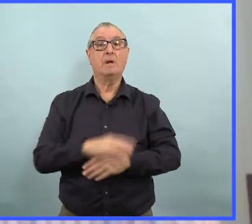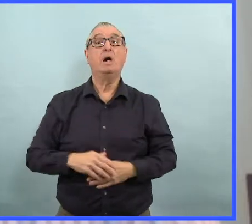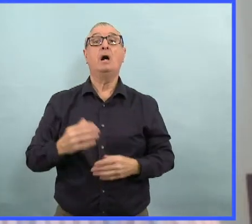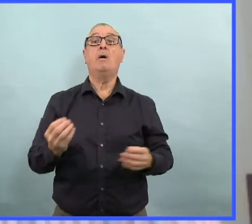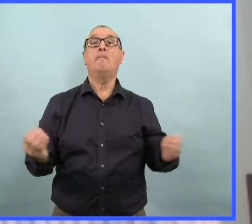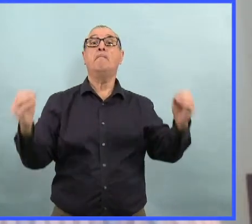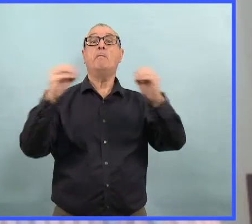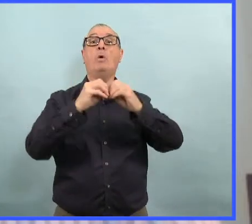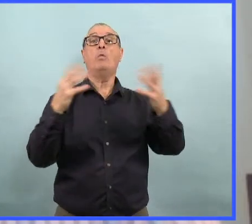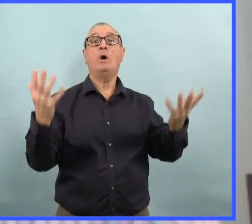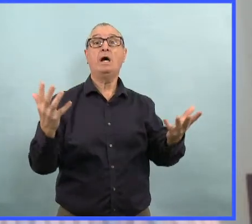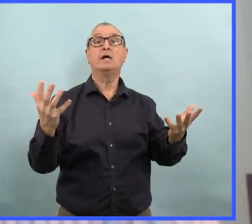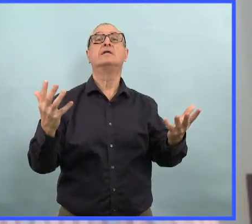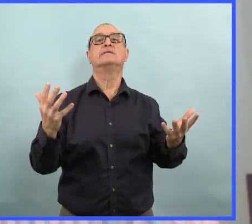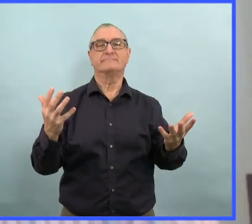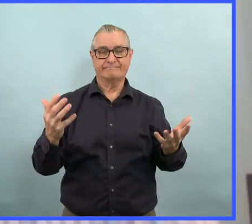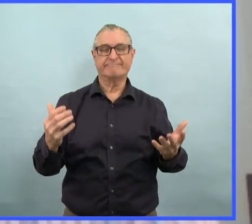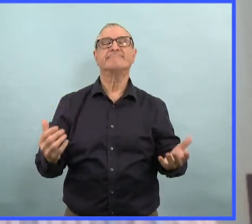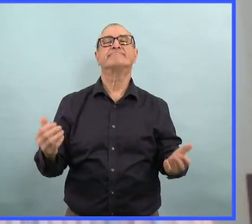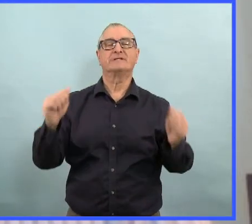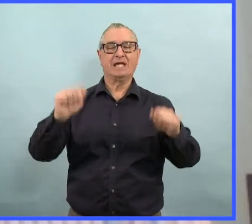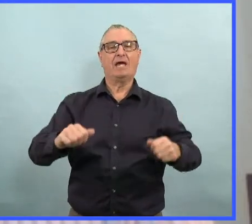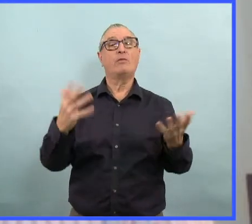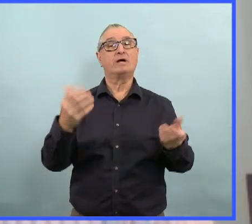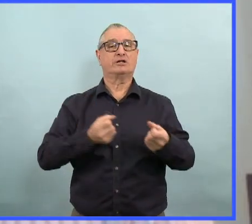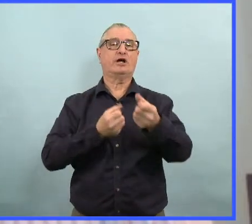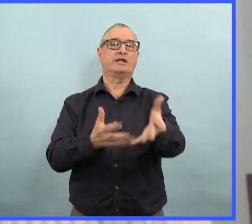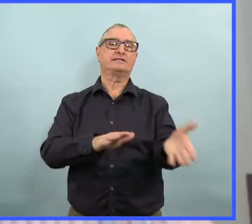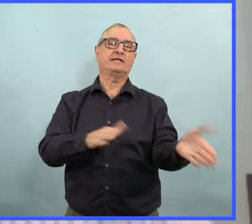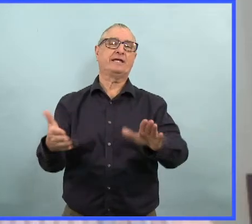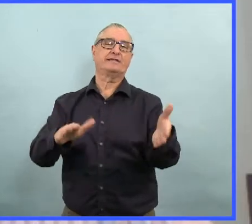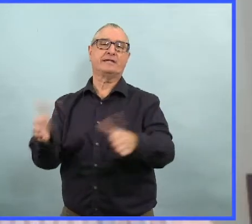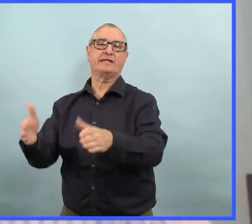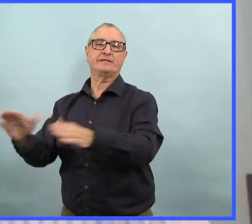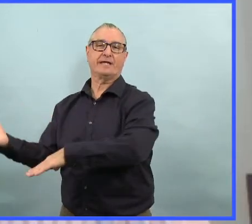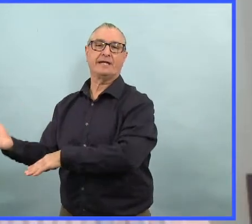tremendous benefit to manitobans and i encourage all manitobans to get whatever dose you're